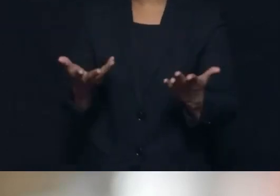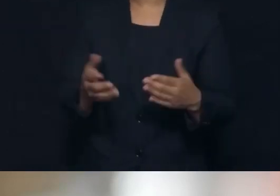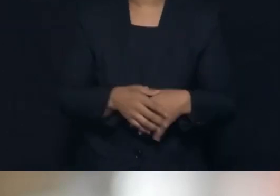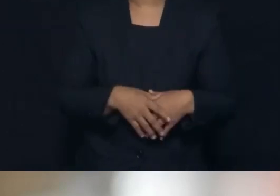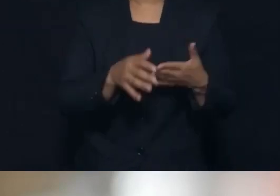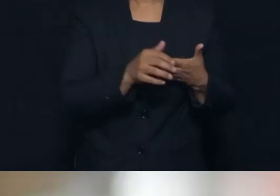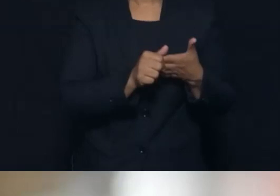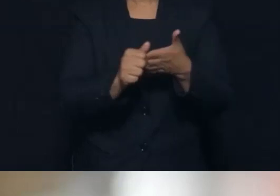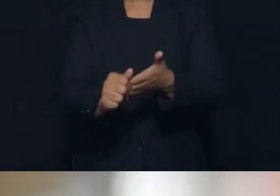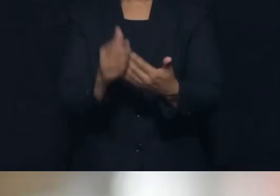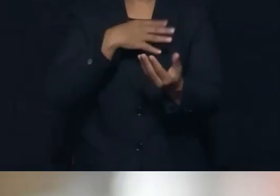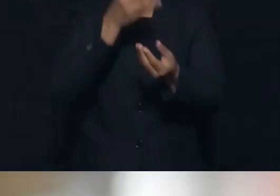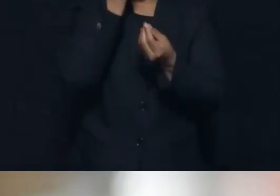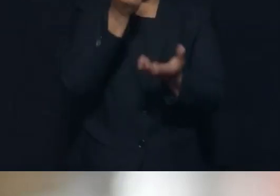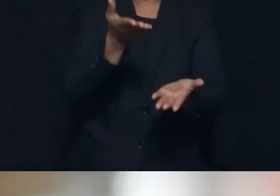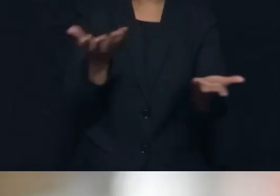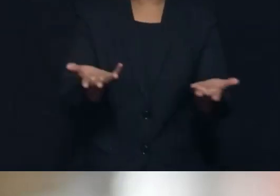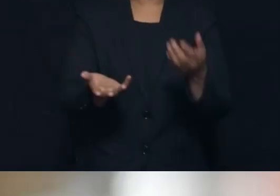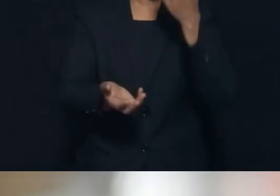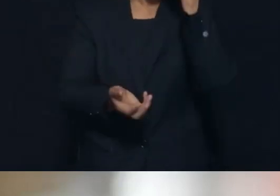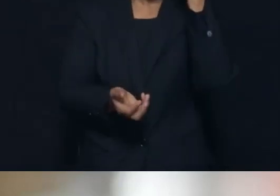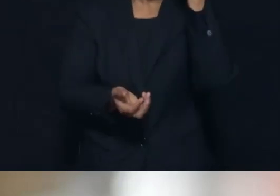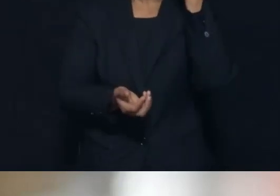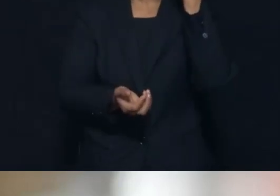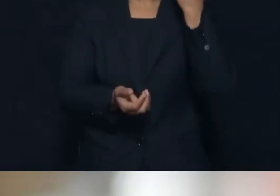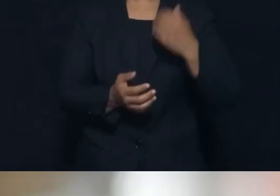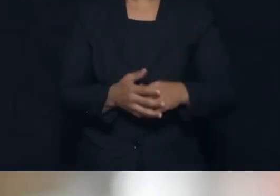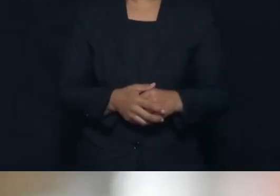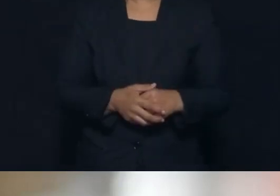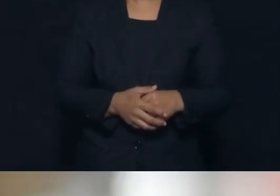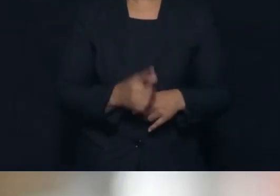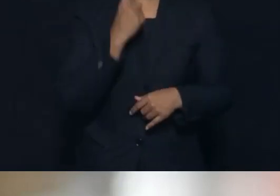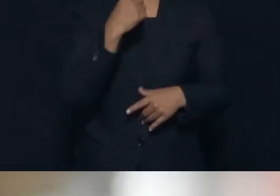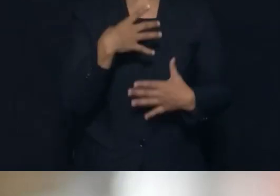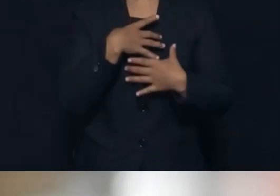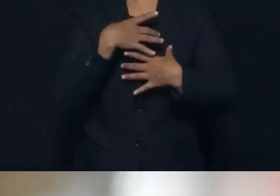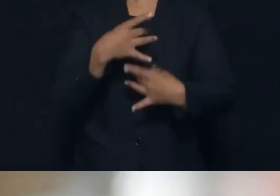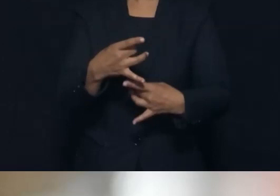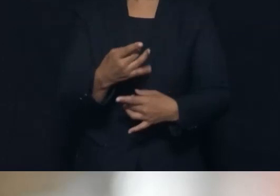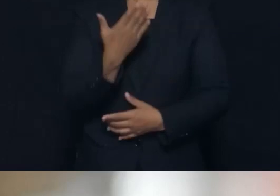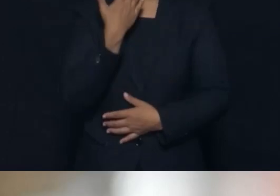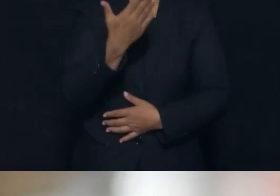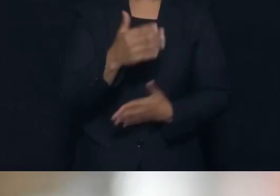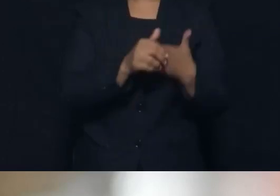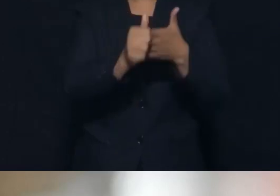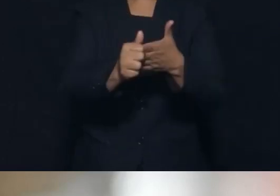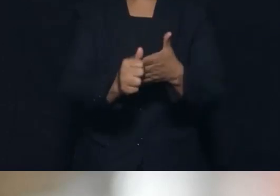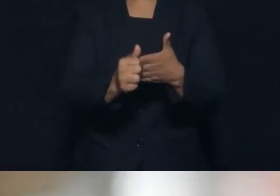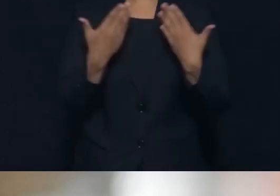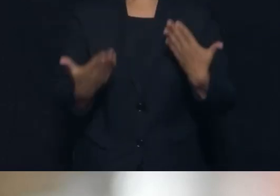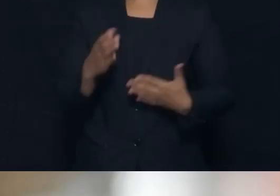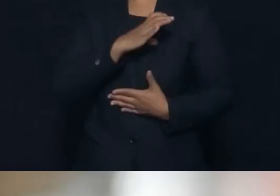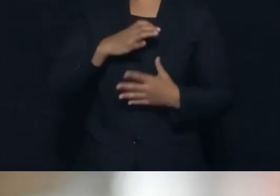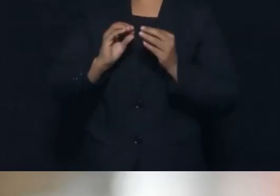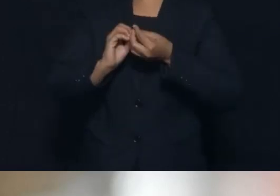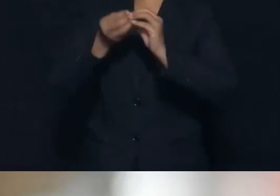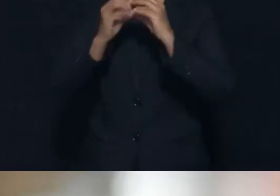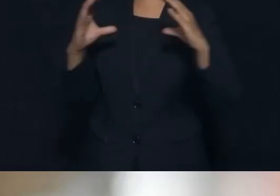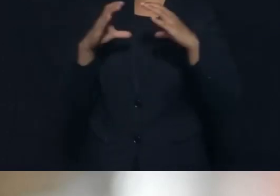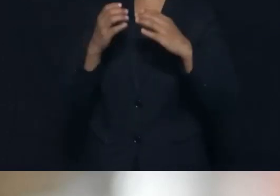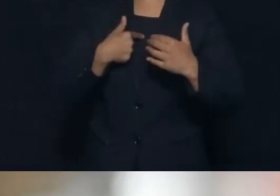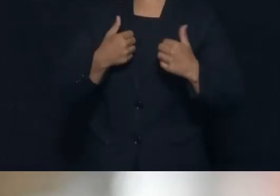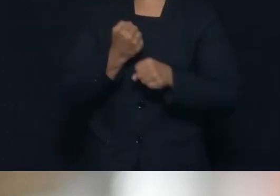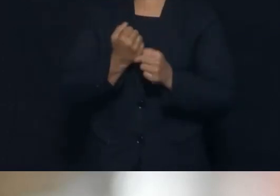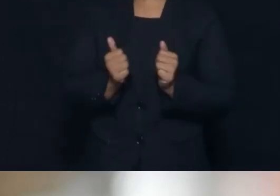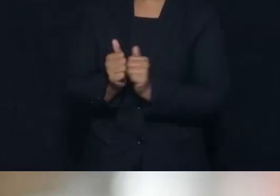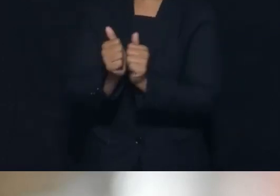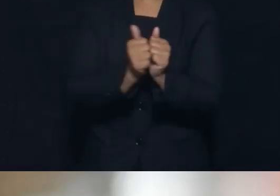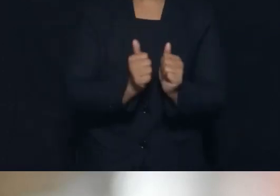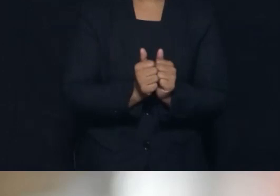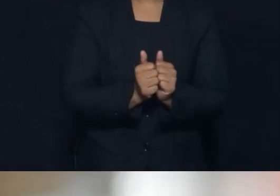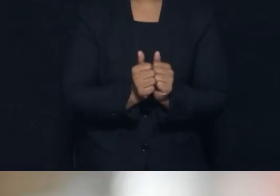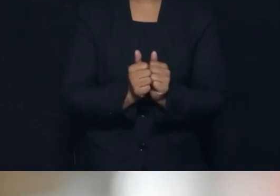This is what we are trying to do with the accessibility act and by other policies.